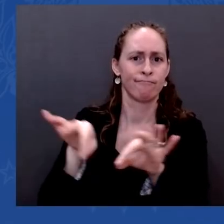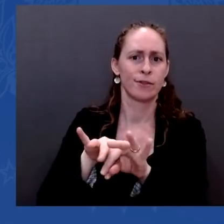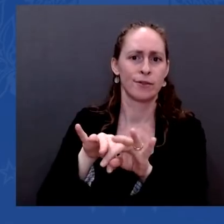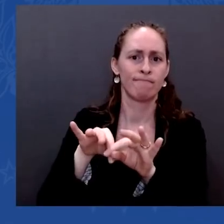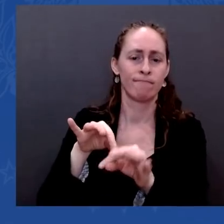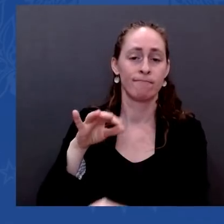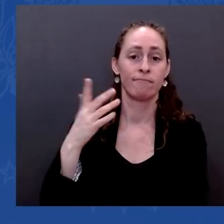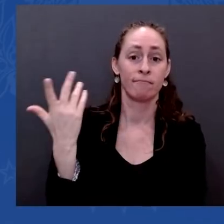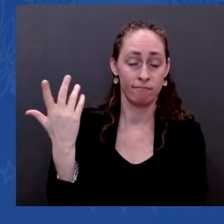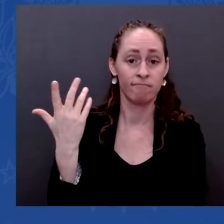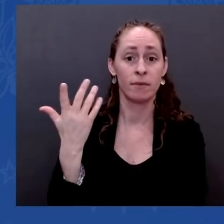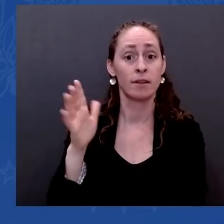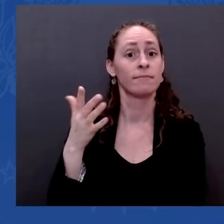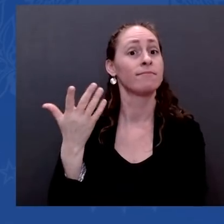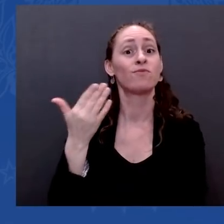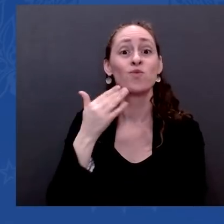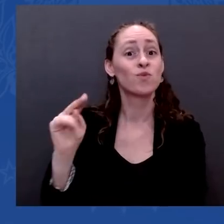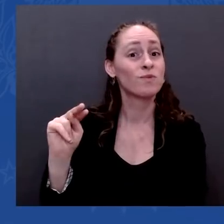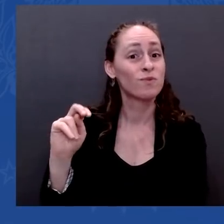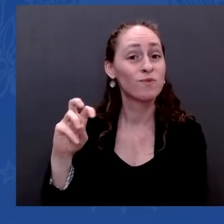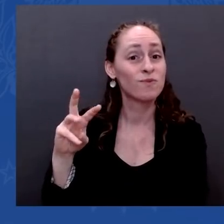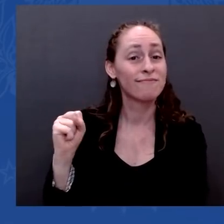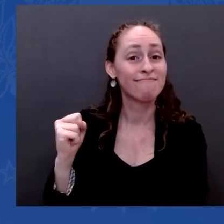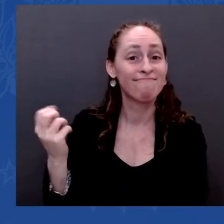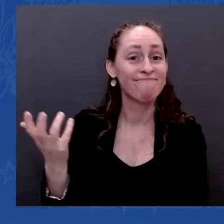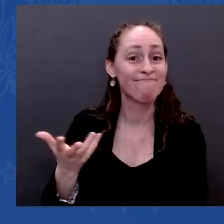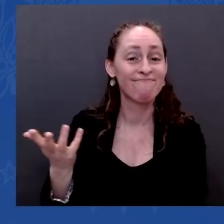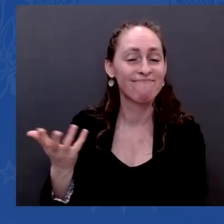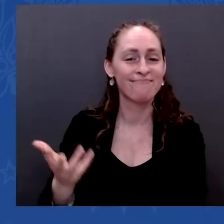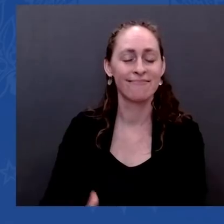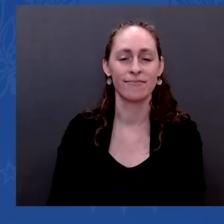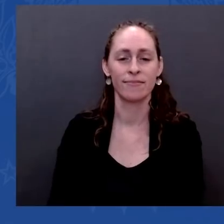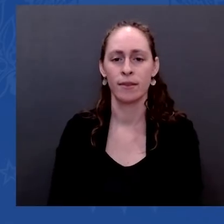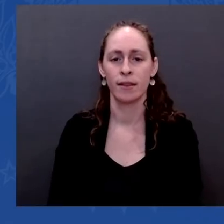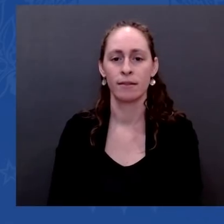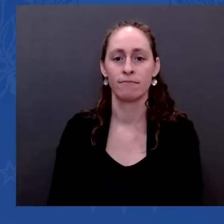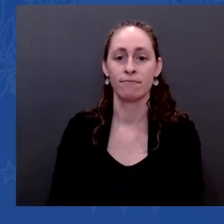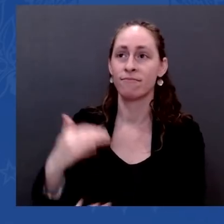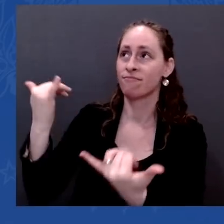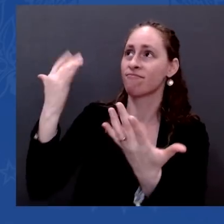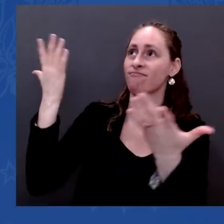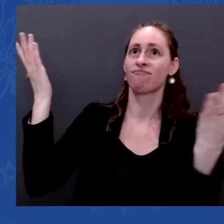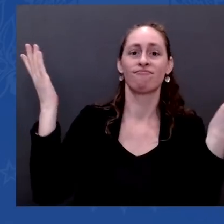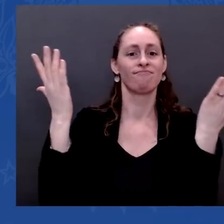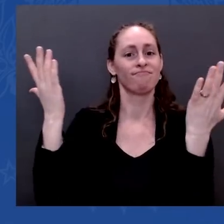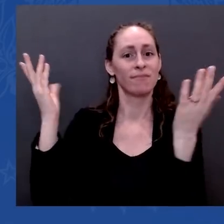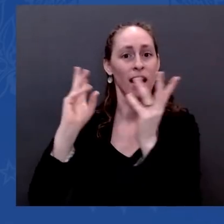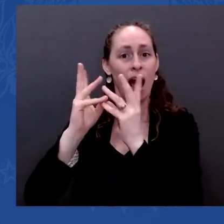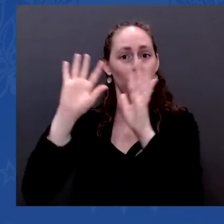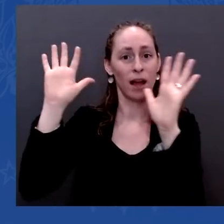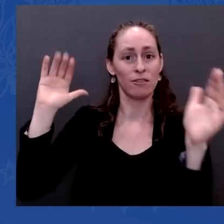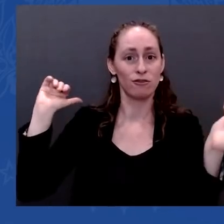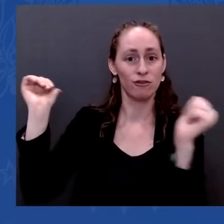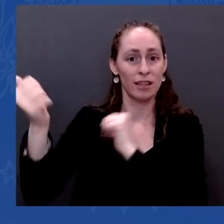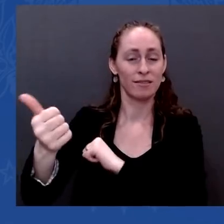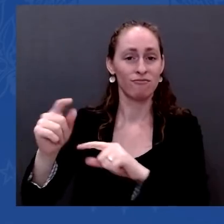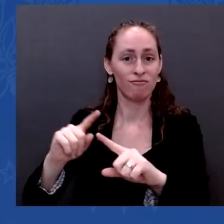on fighting manmade climate change, Germany has decided at very short -- in a very short period of time